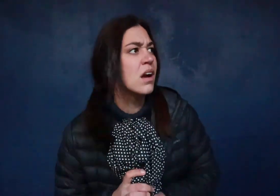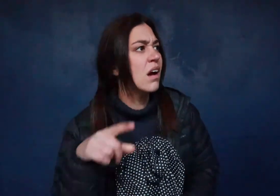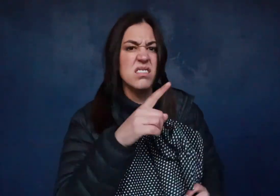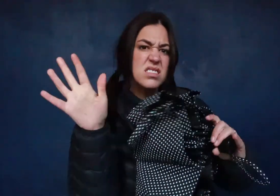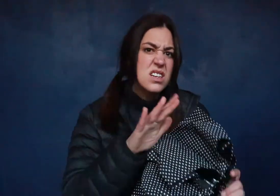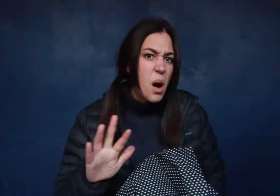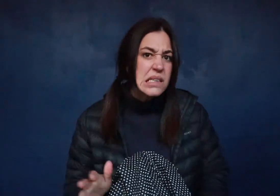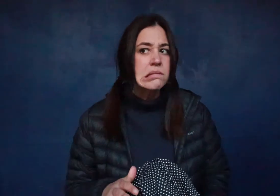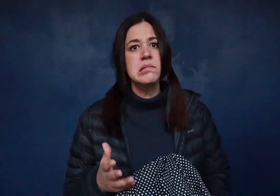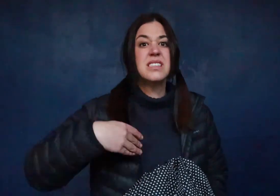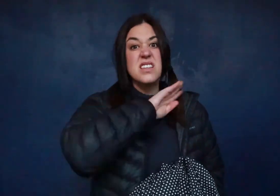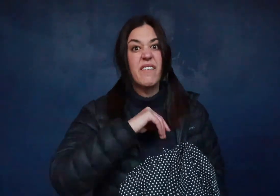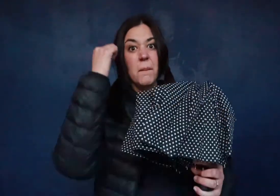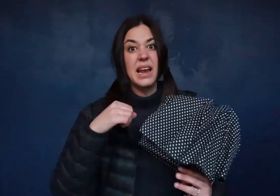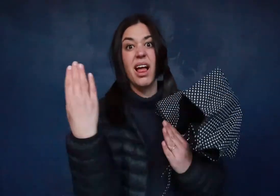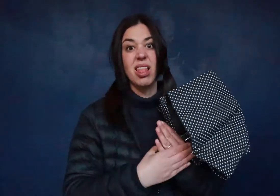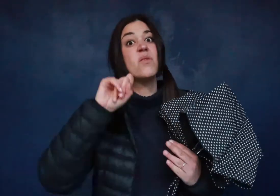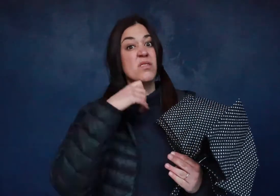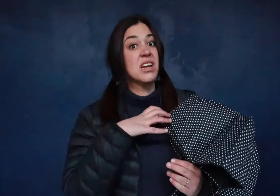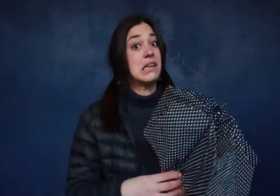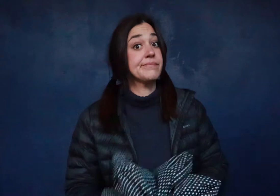Oh! Is it snowing? I'll need a scarf, beanie and gloves!